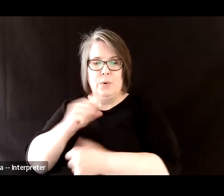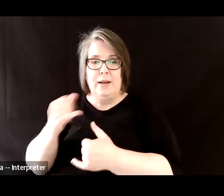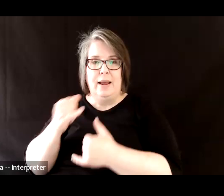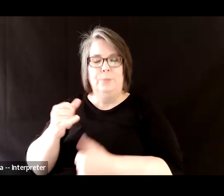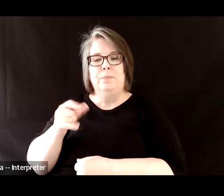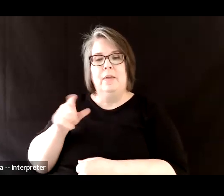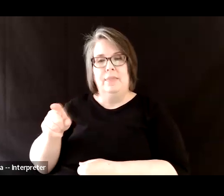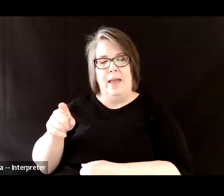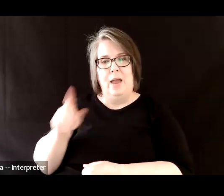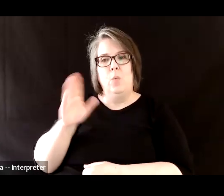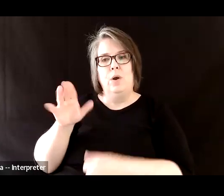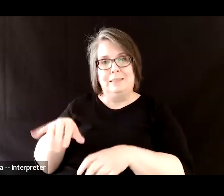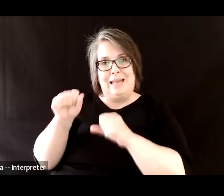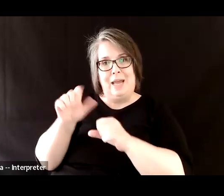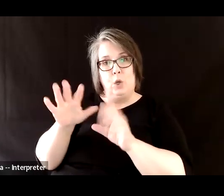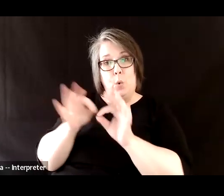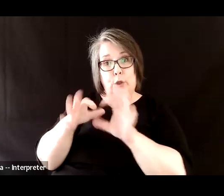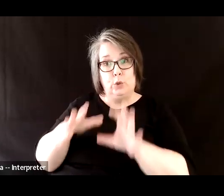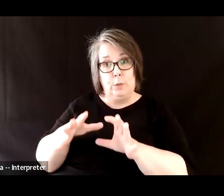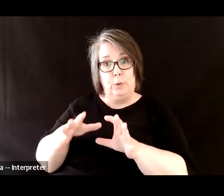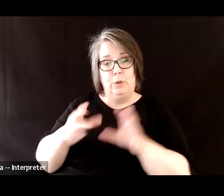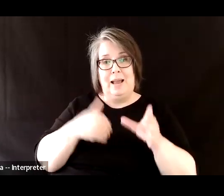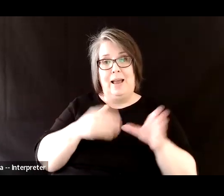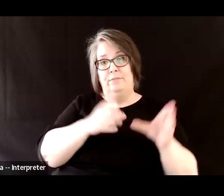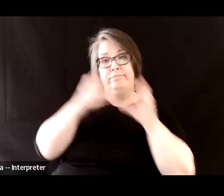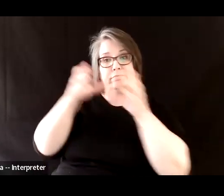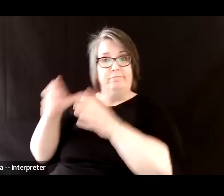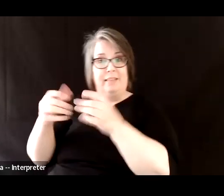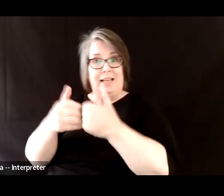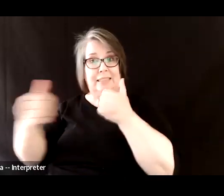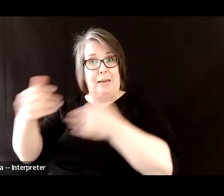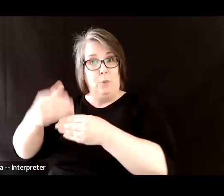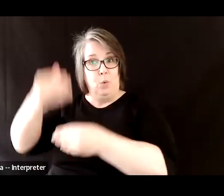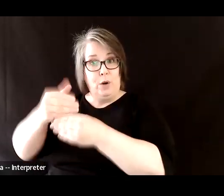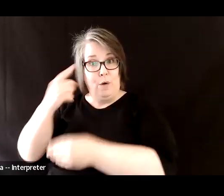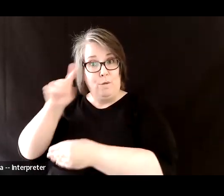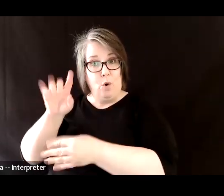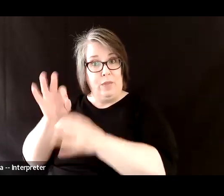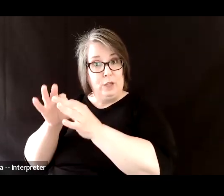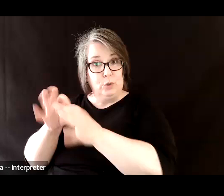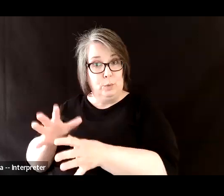Where it will take your interpreters and have a whole separate window just for them. So if you have not had the